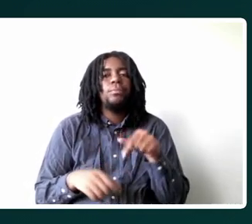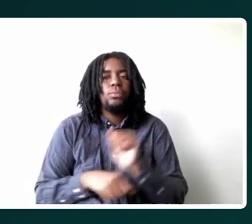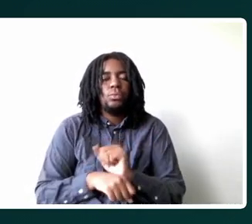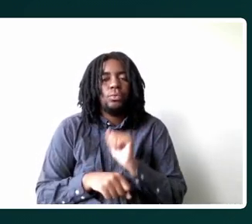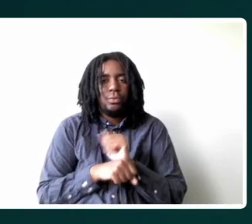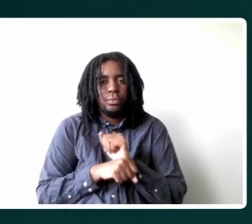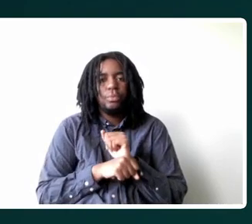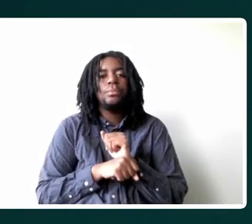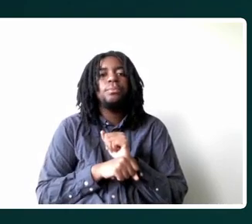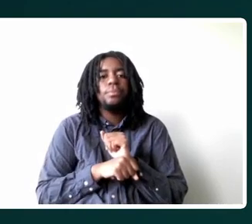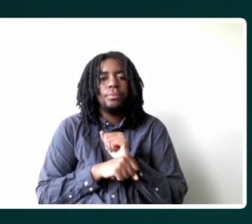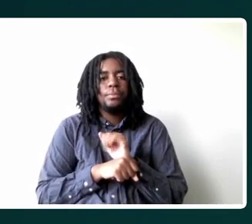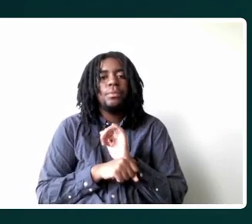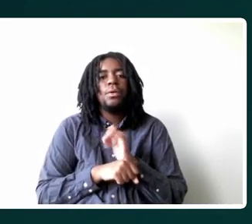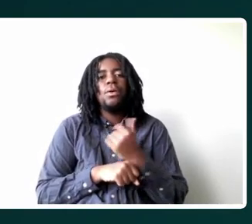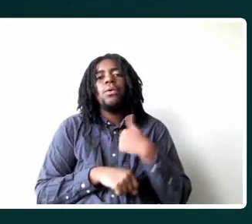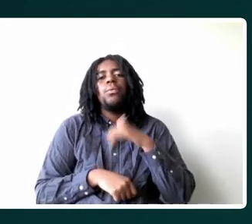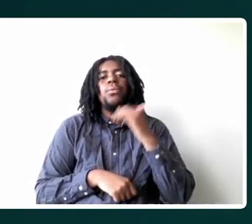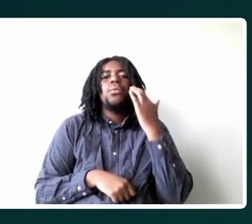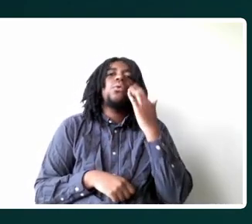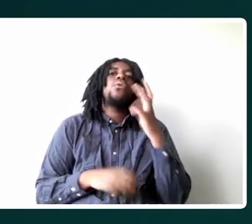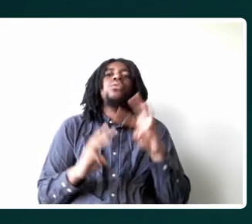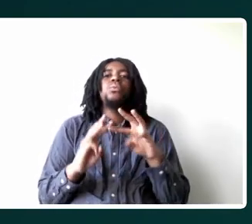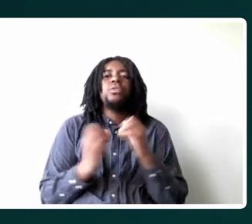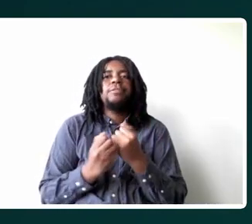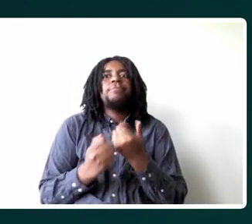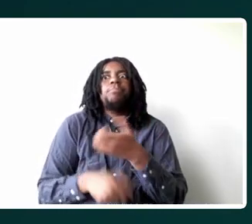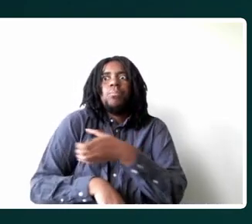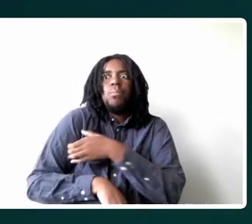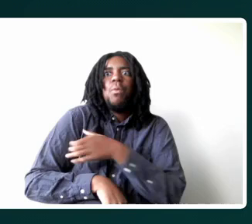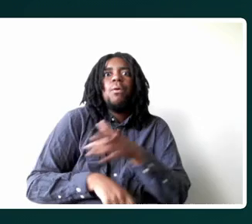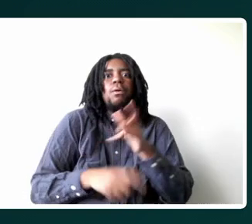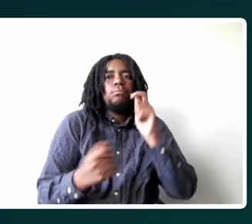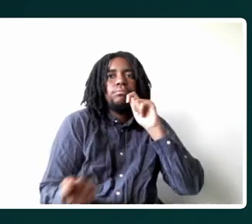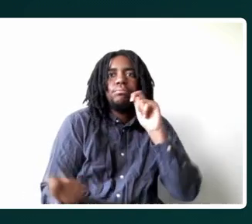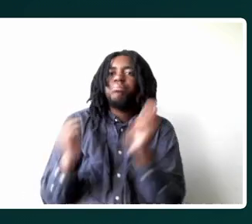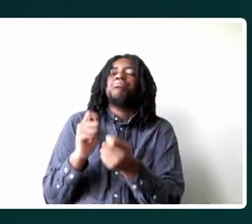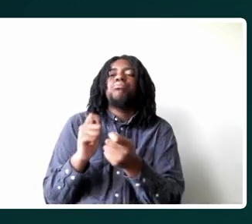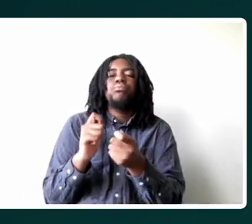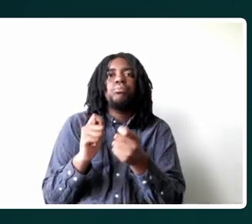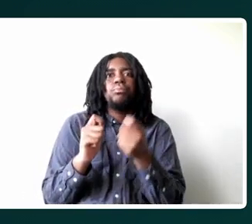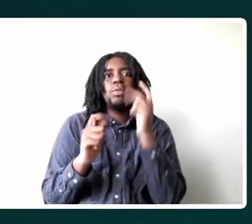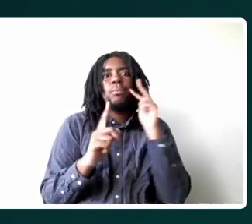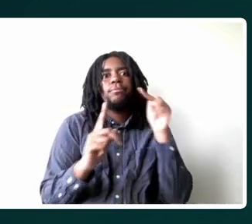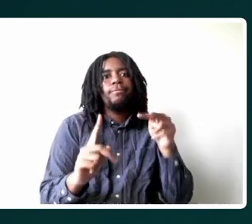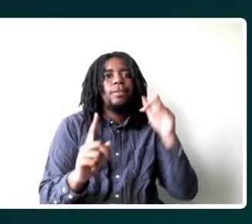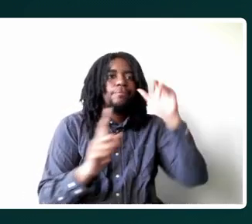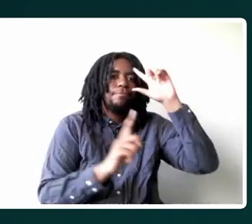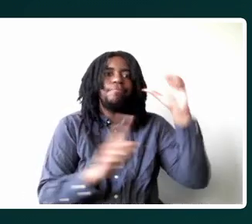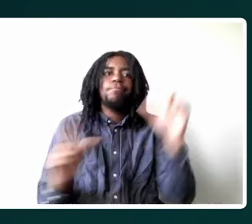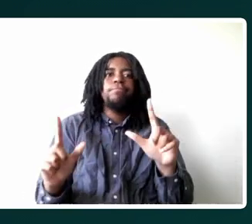these workshops have the power to transform and shift paradigms, evidenced by these two quotes.